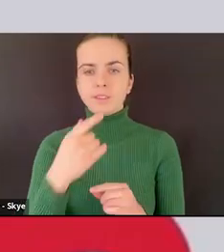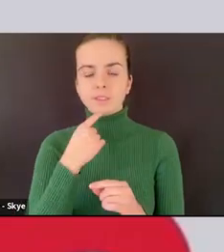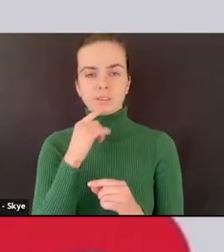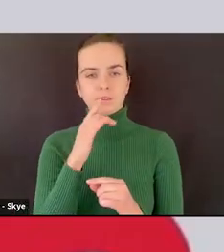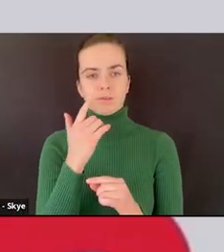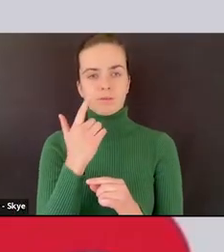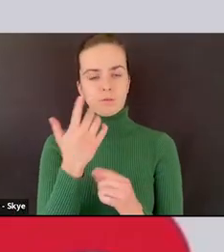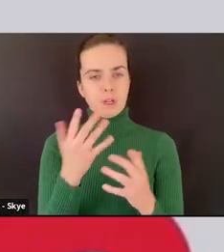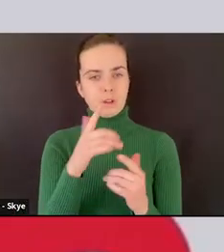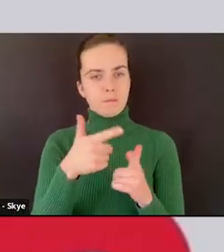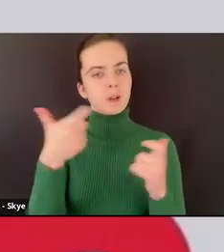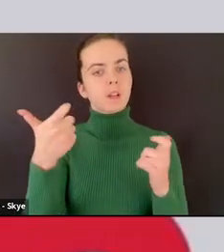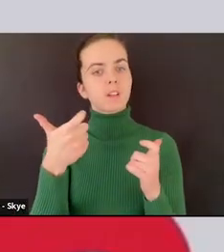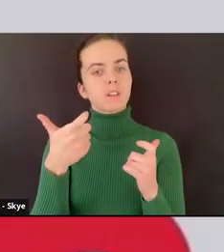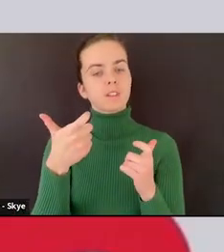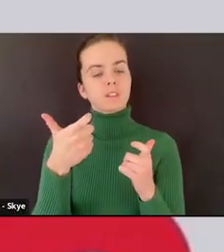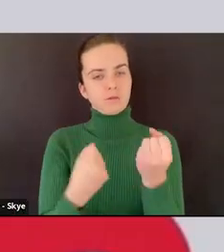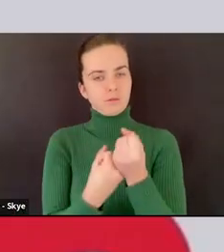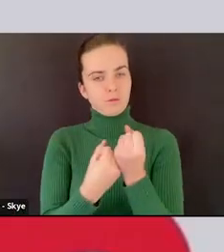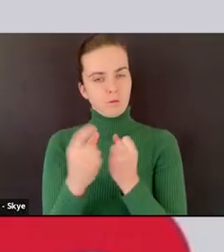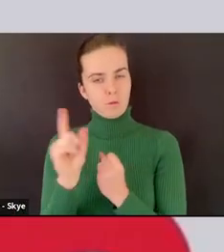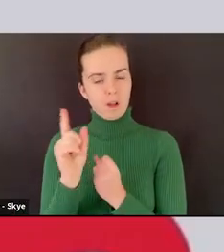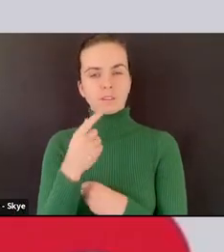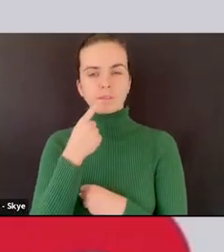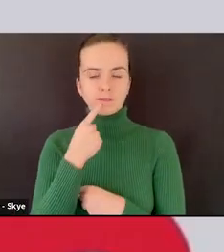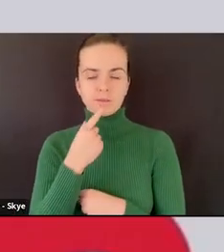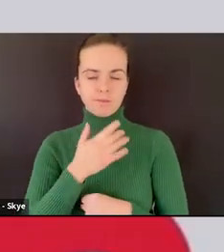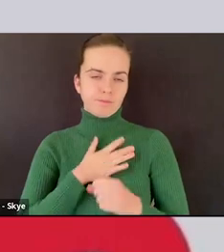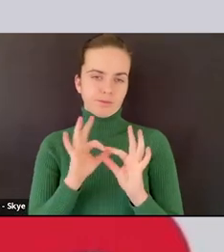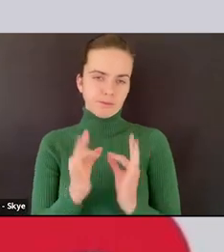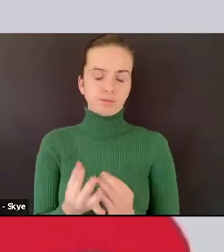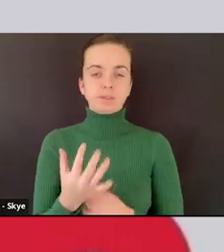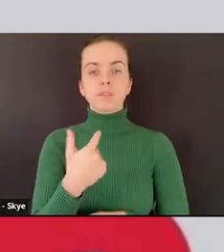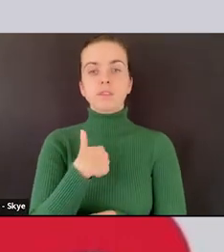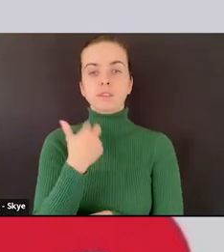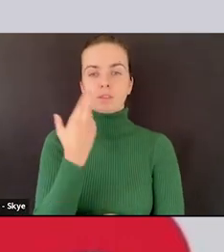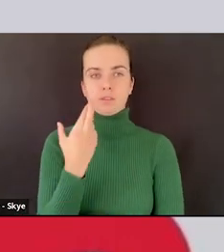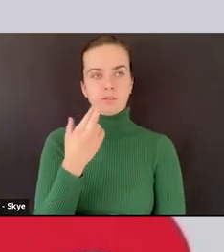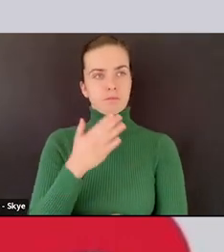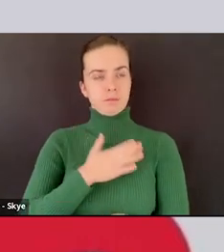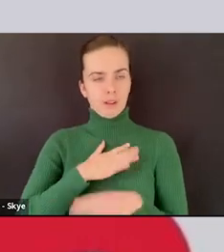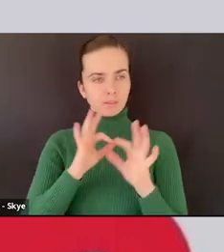of support, and it has been my family. Coming to realize that it is my family that has supported me